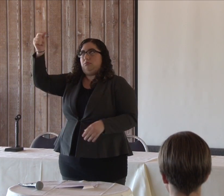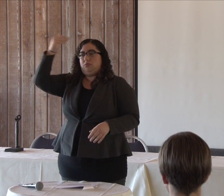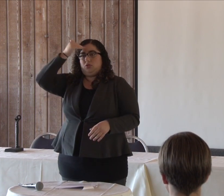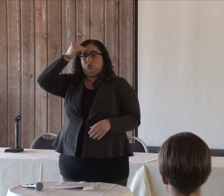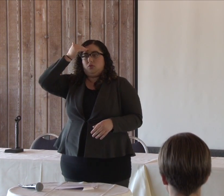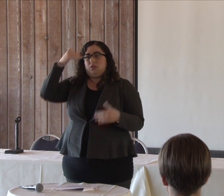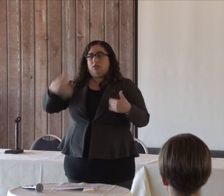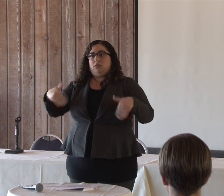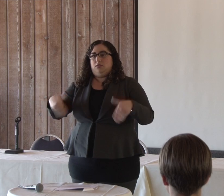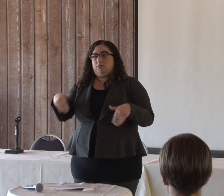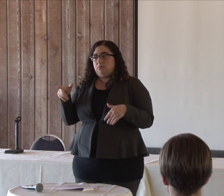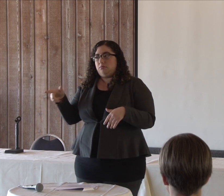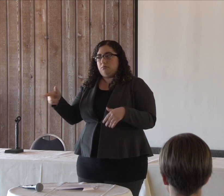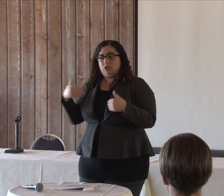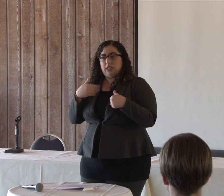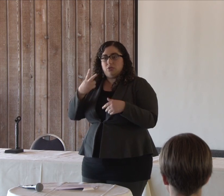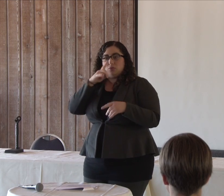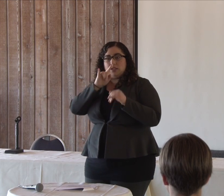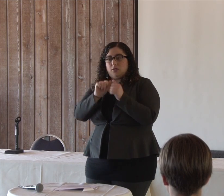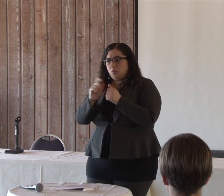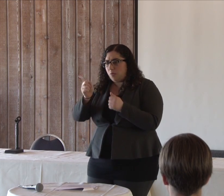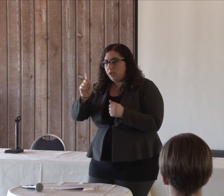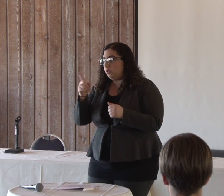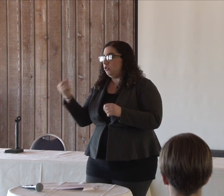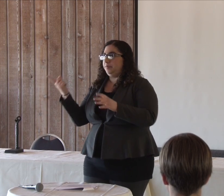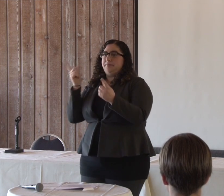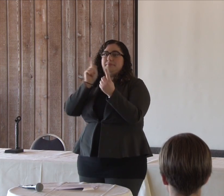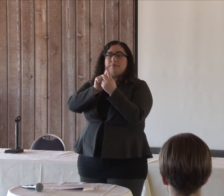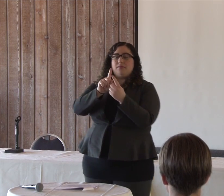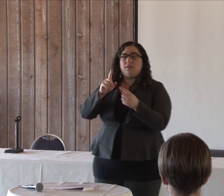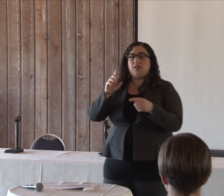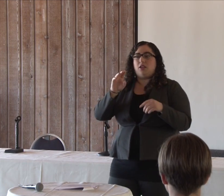And hadn't known about any of the previous activity that had occurred.